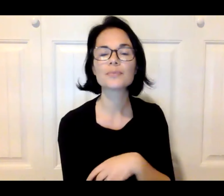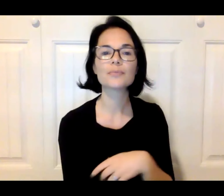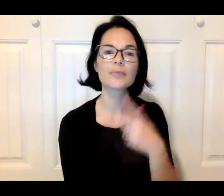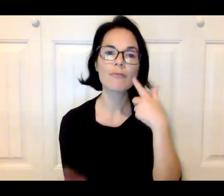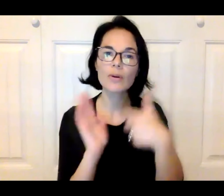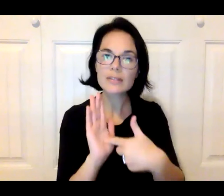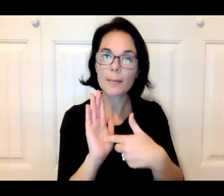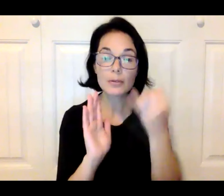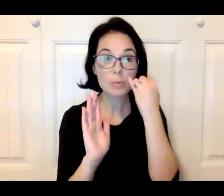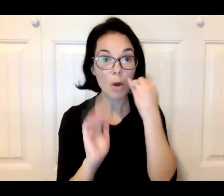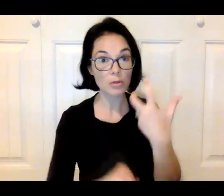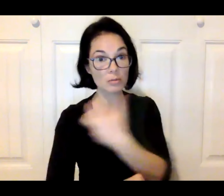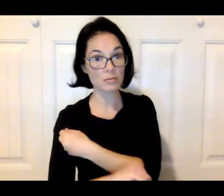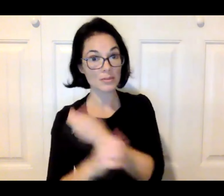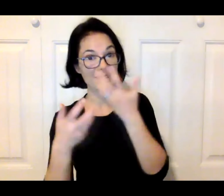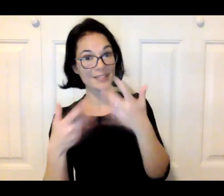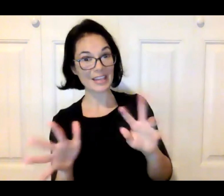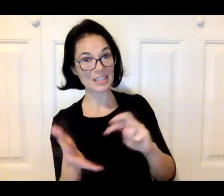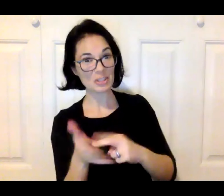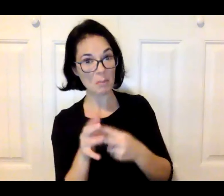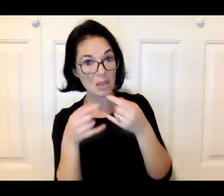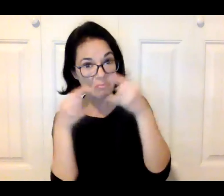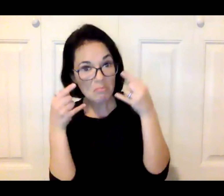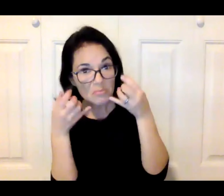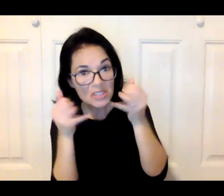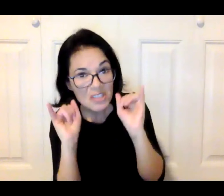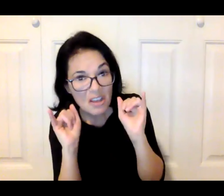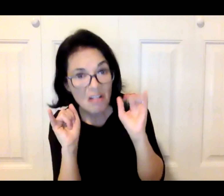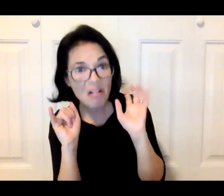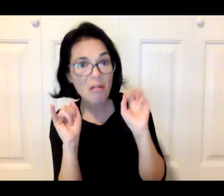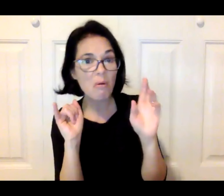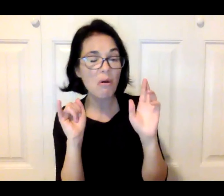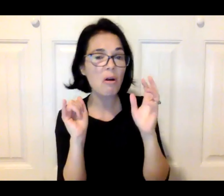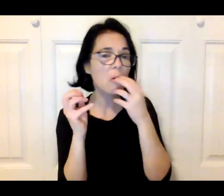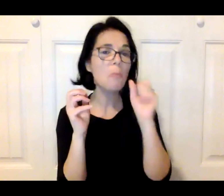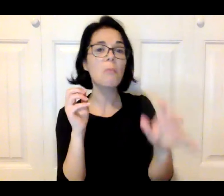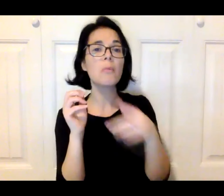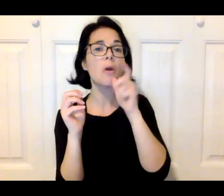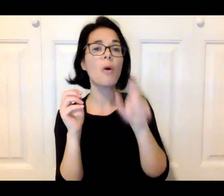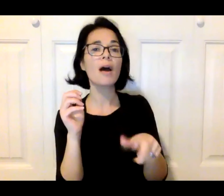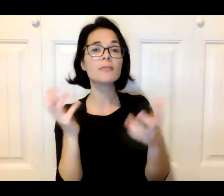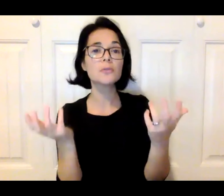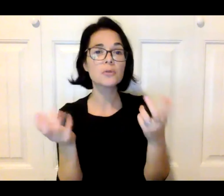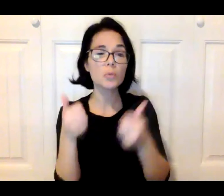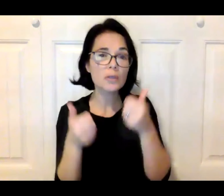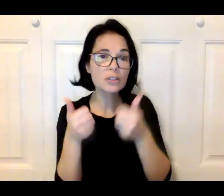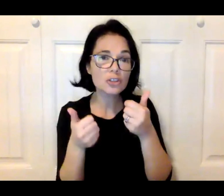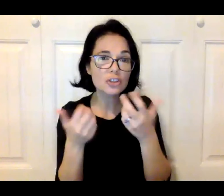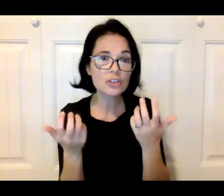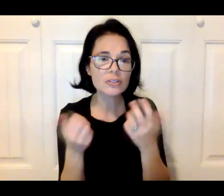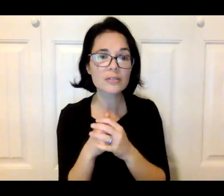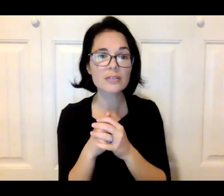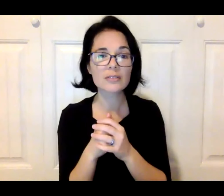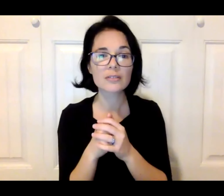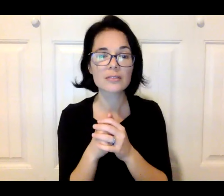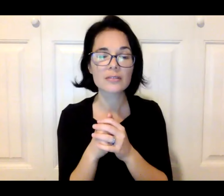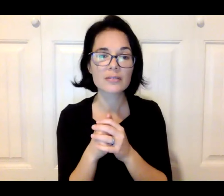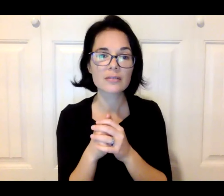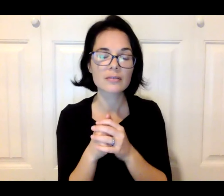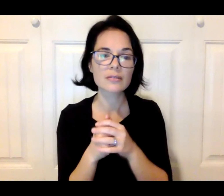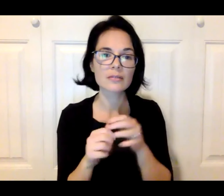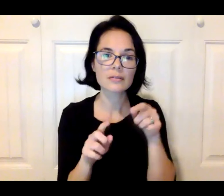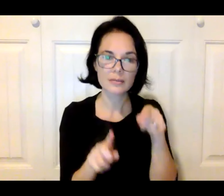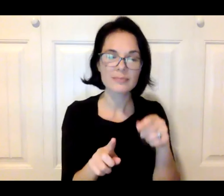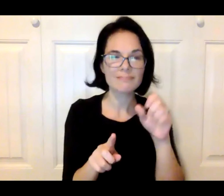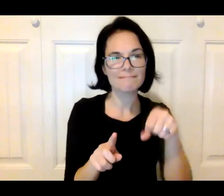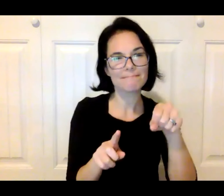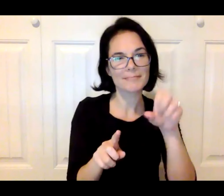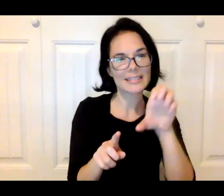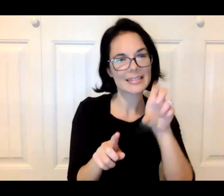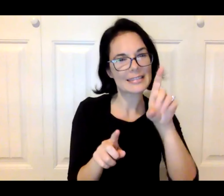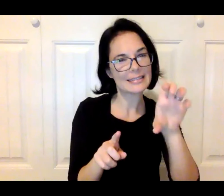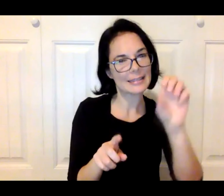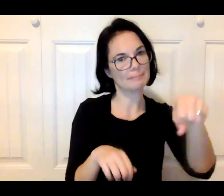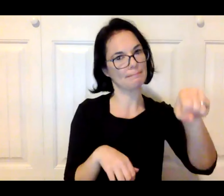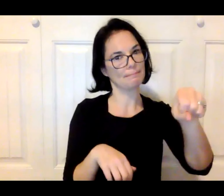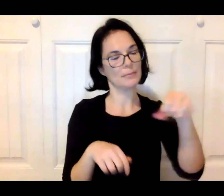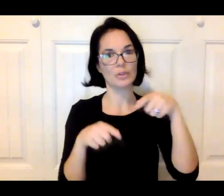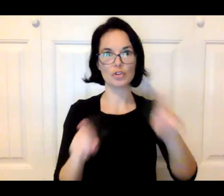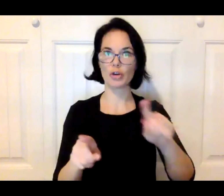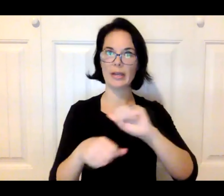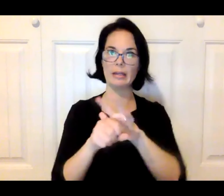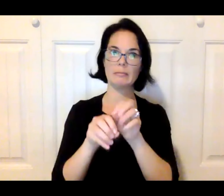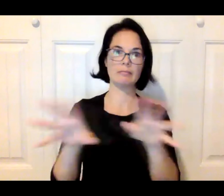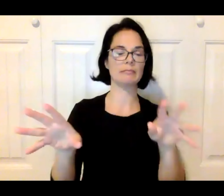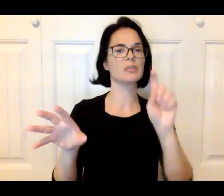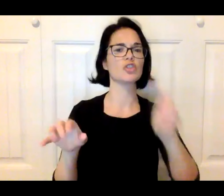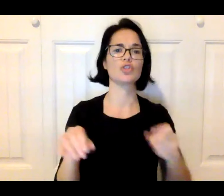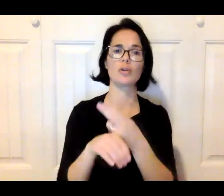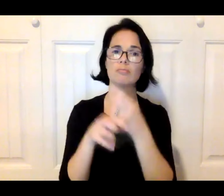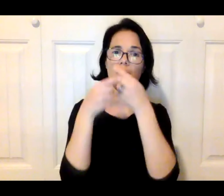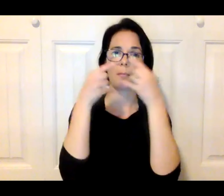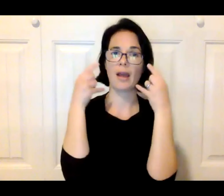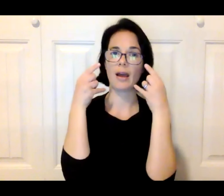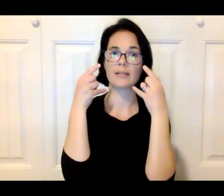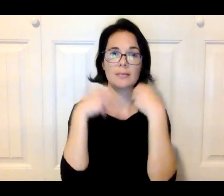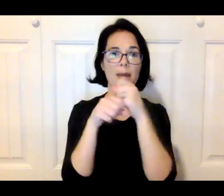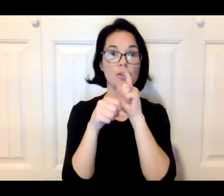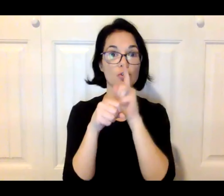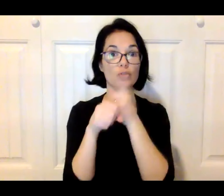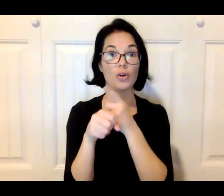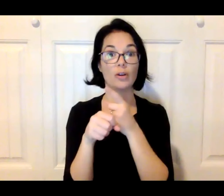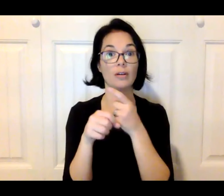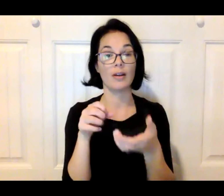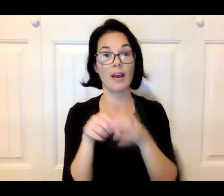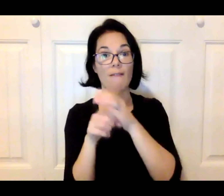we have more data on how the vaccine works. Both are important aspects of COVID-19. CDC will keep